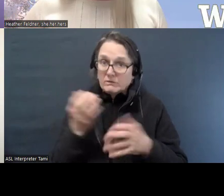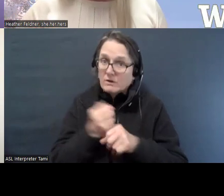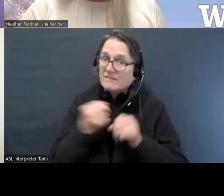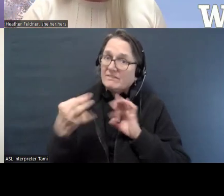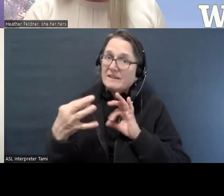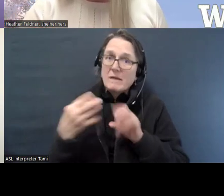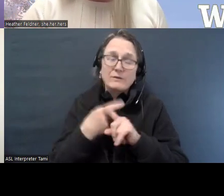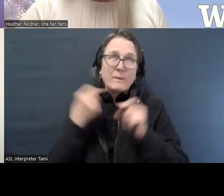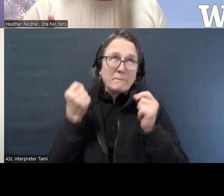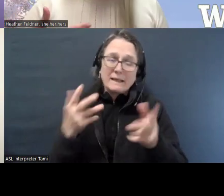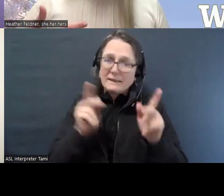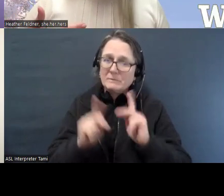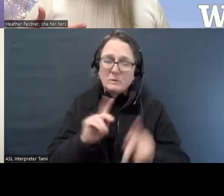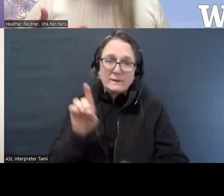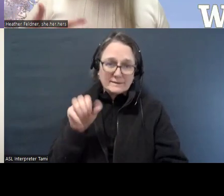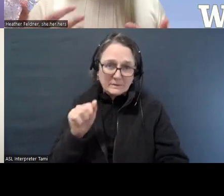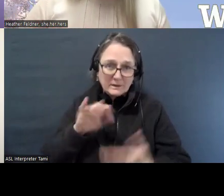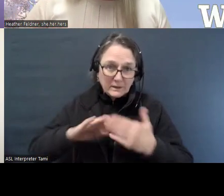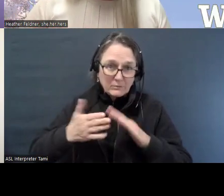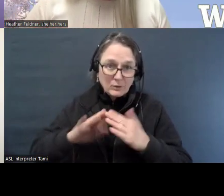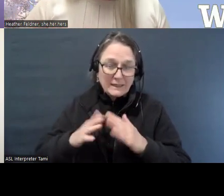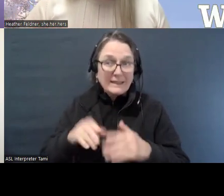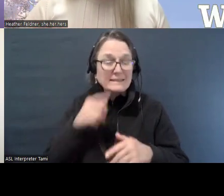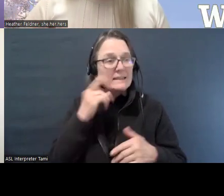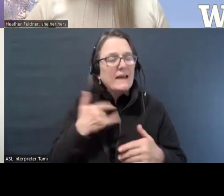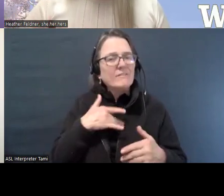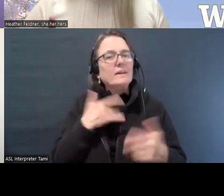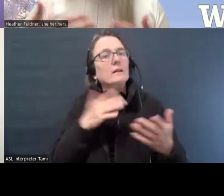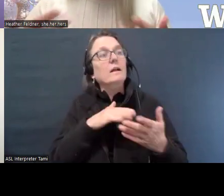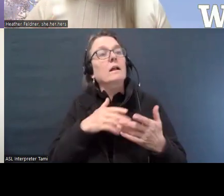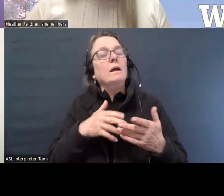in the disability community, are reductionist, don't serve,